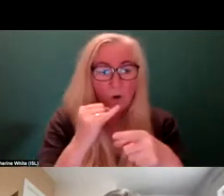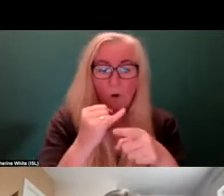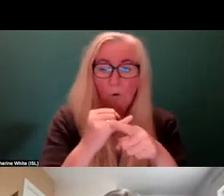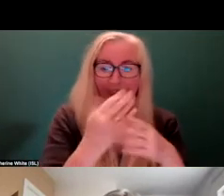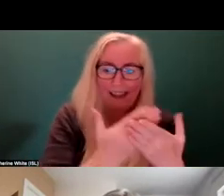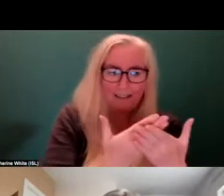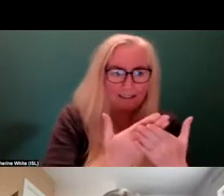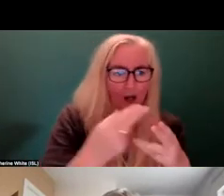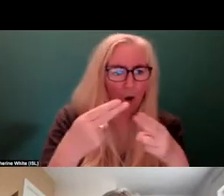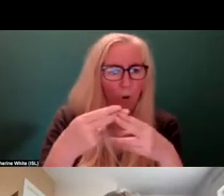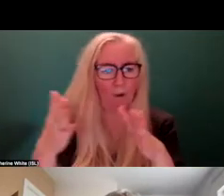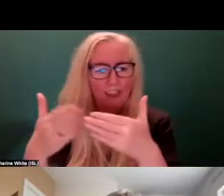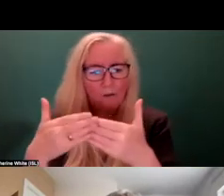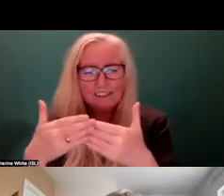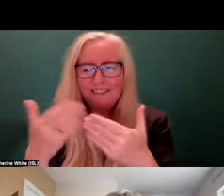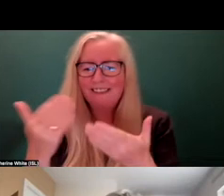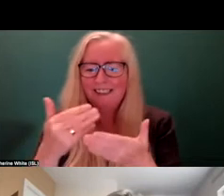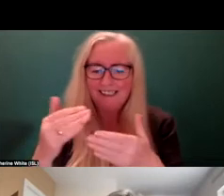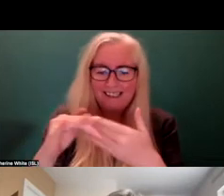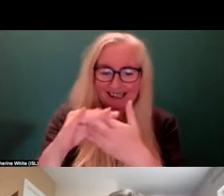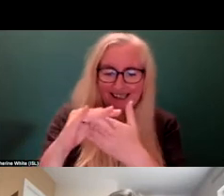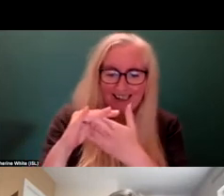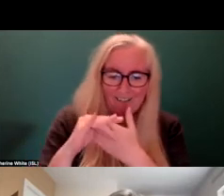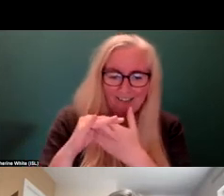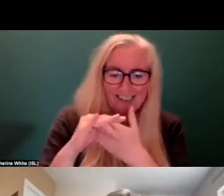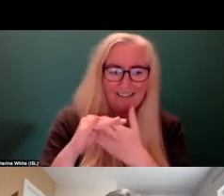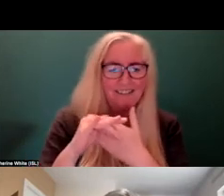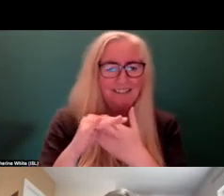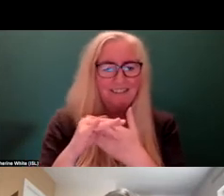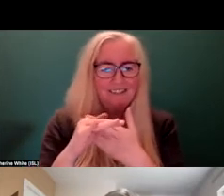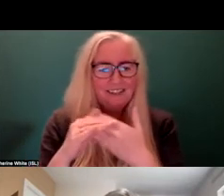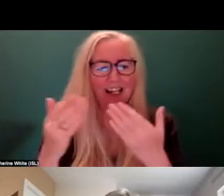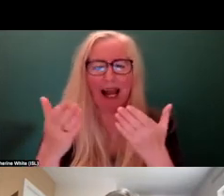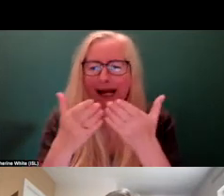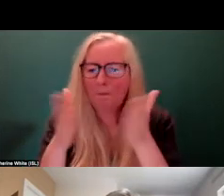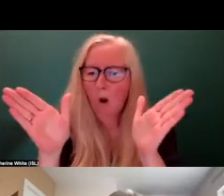The within and without, that around, I suppose, refuge and sanctuary and our exposure.